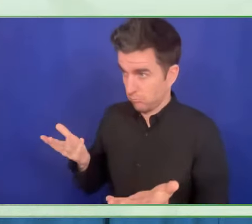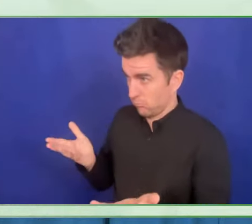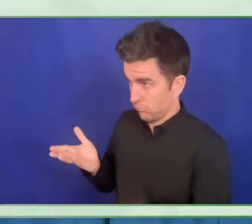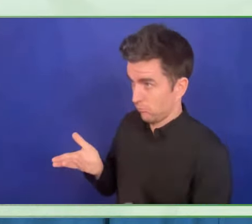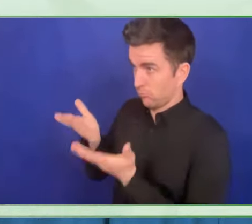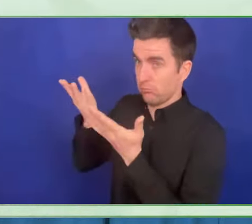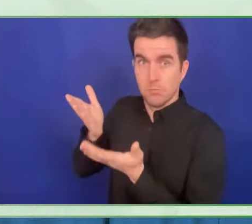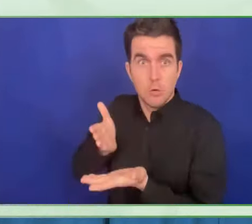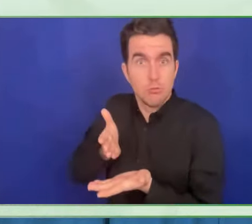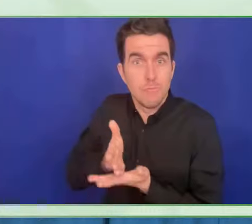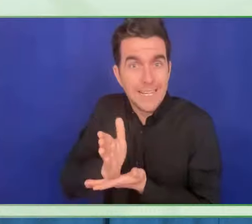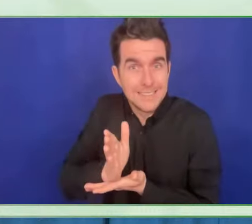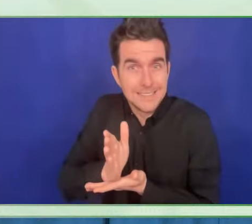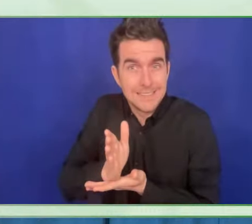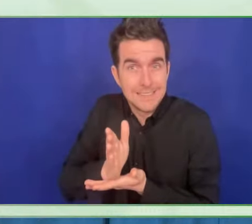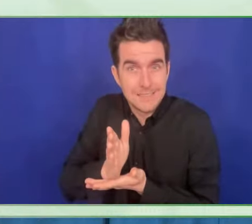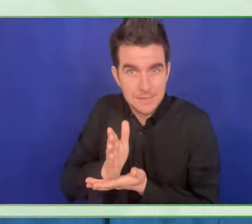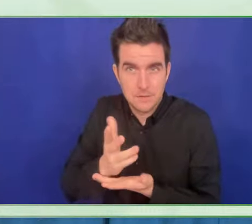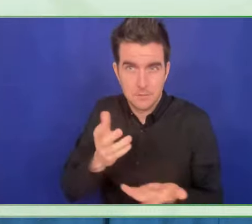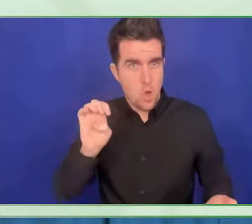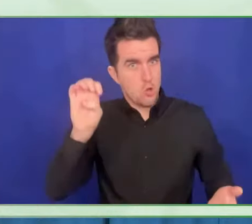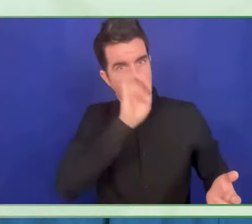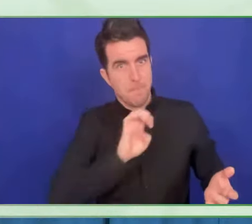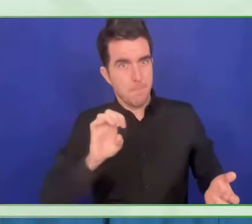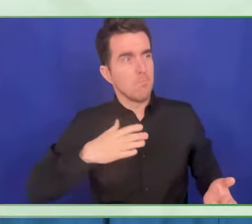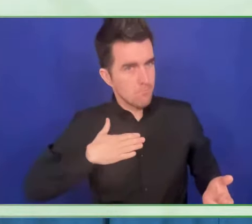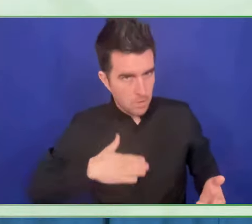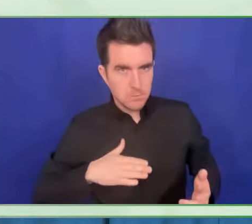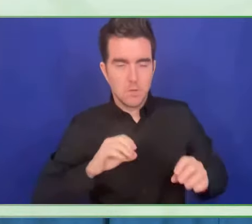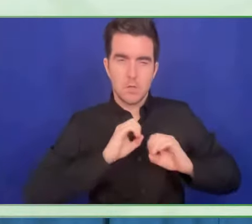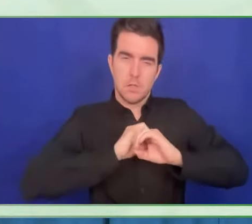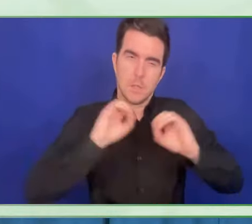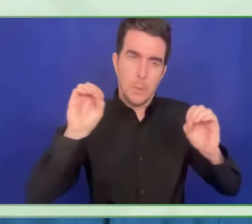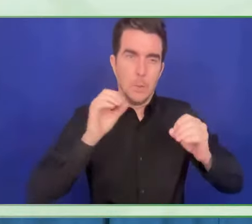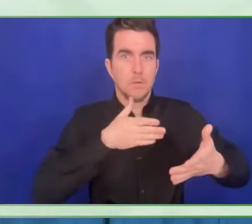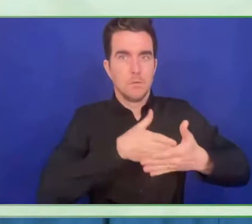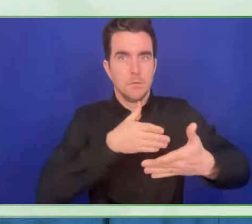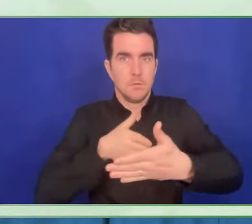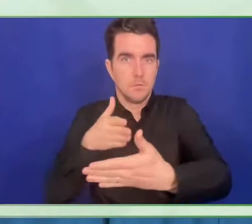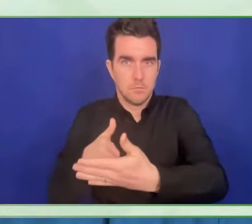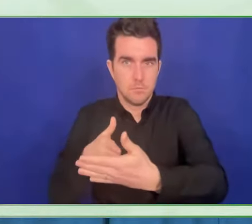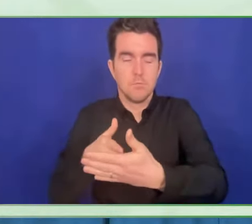The second area is about the enjoying of EU rights.